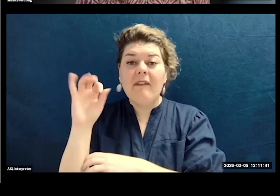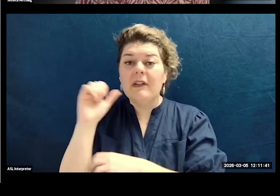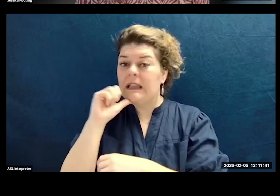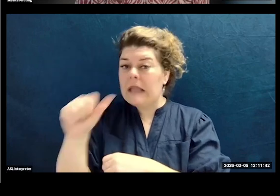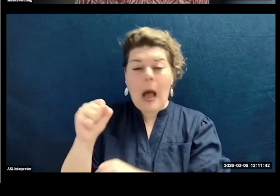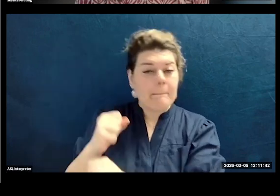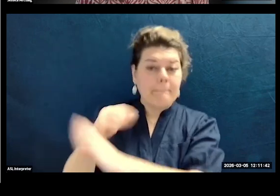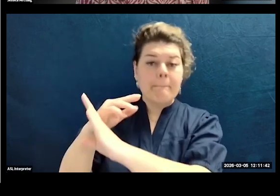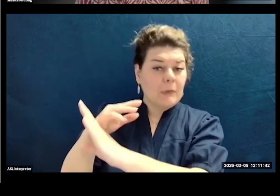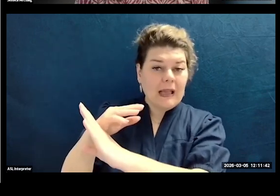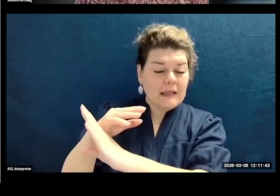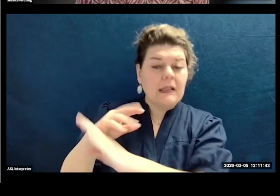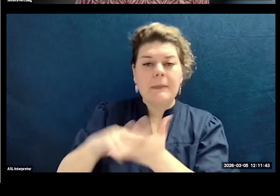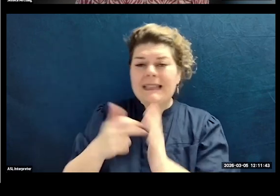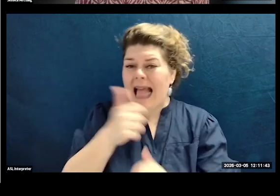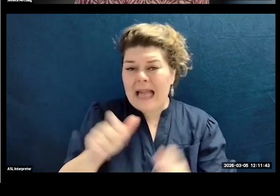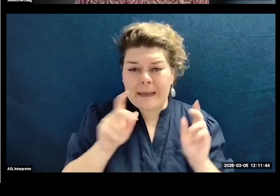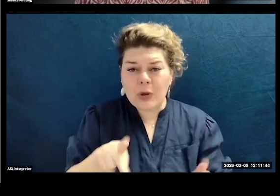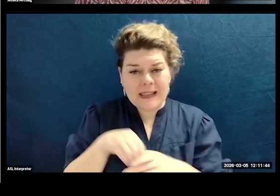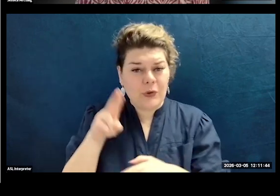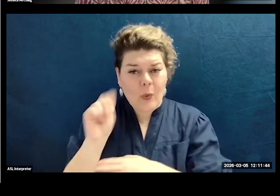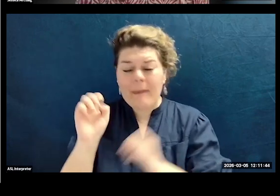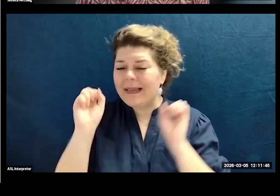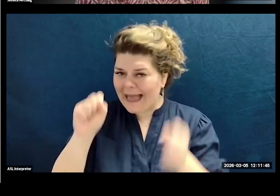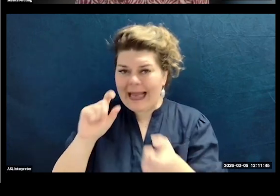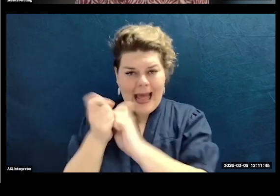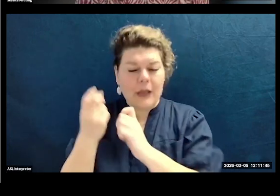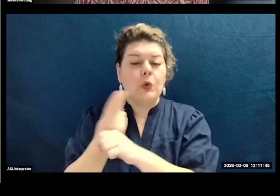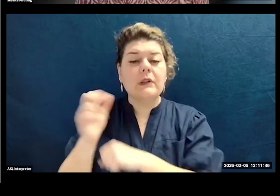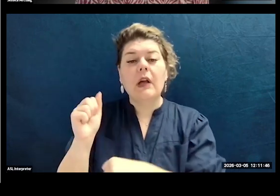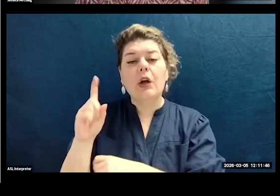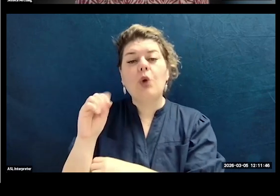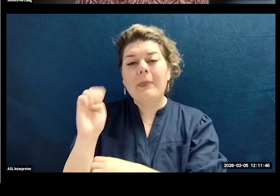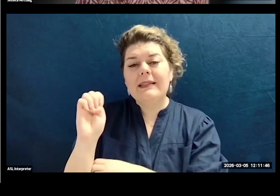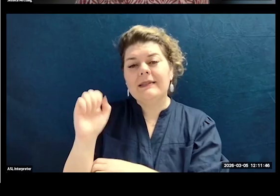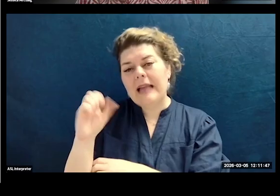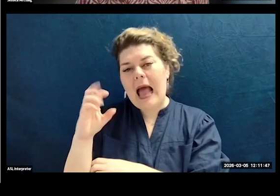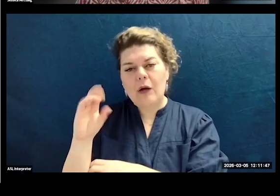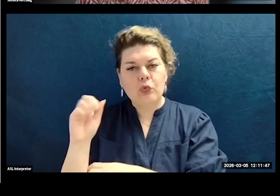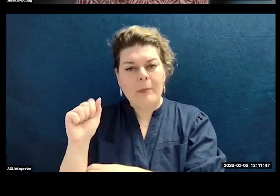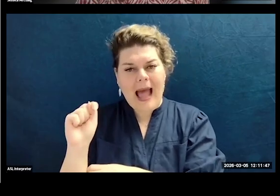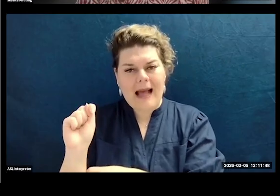anyone at U of M can edit a PDF using Adobe Acrobat. We have access to the Creative Cloud suite